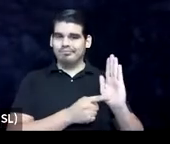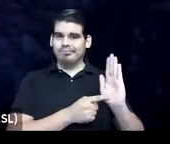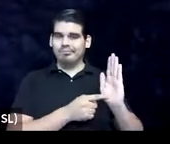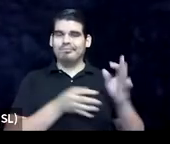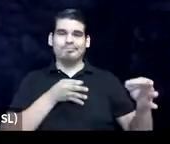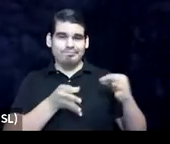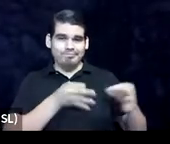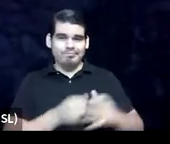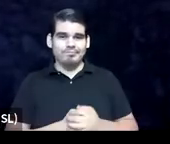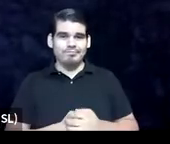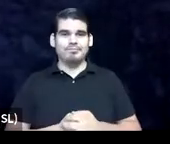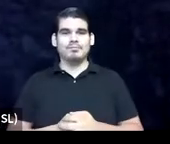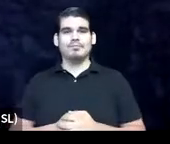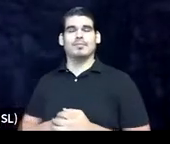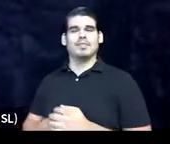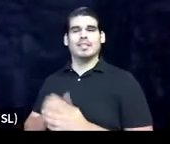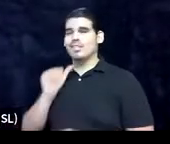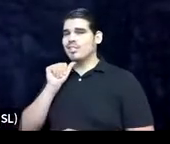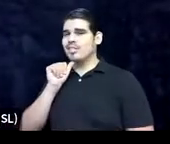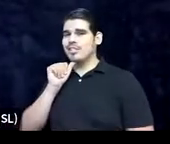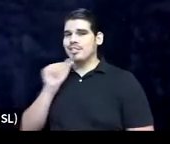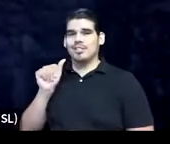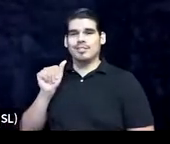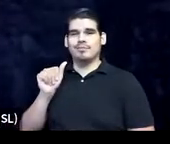Vice President: Okay, let me look that up real quick.